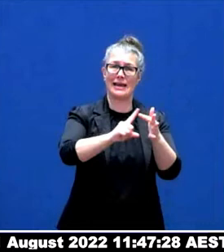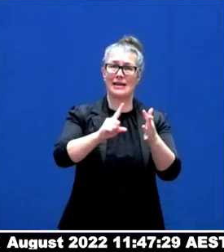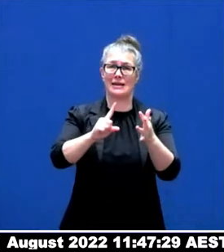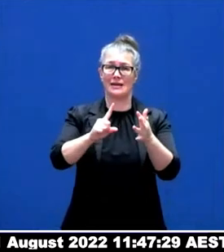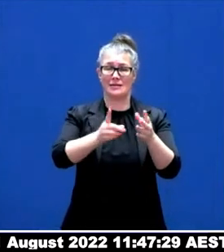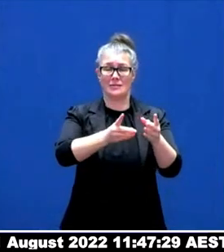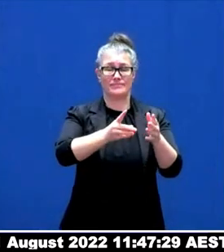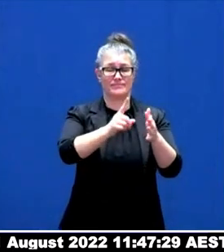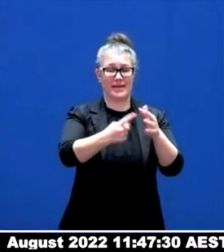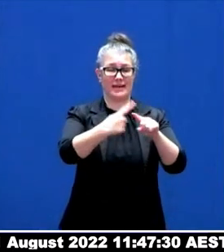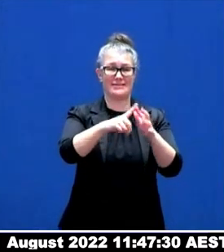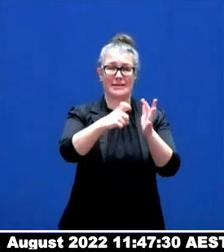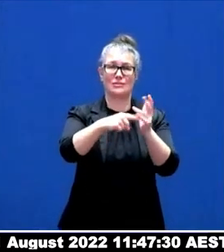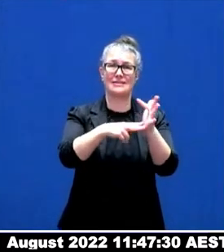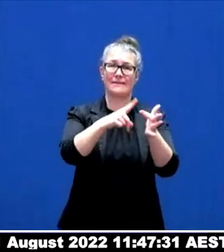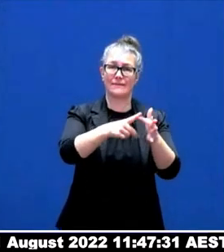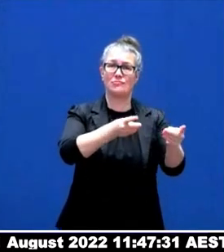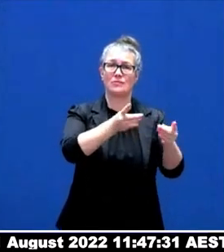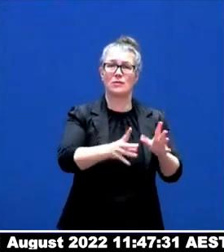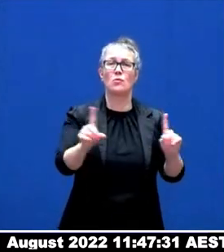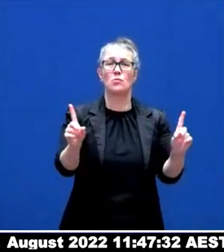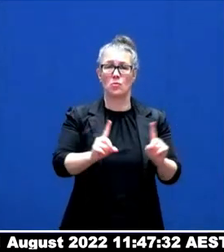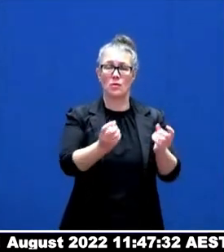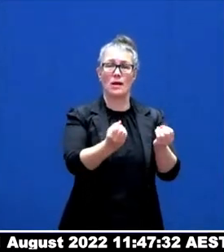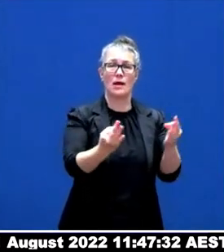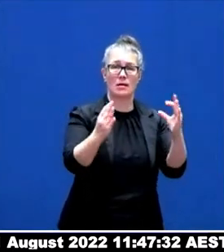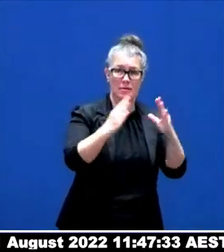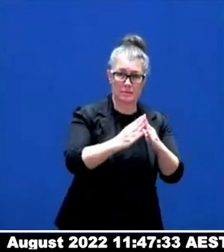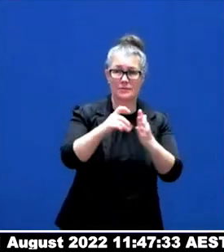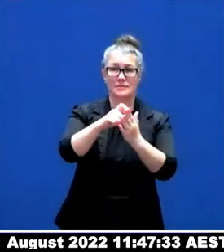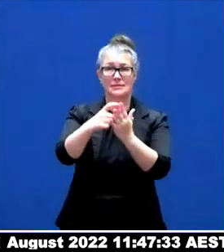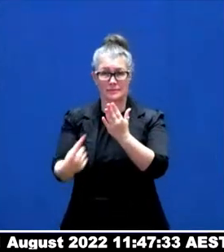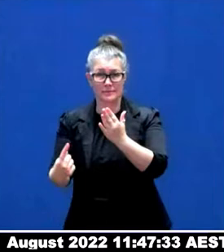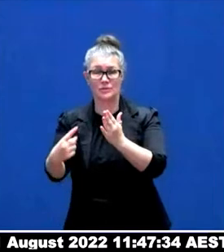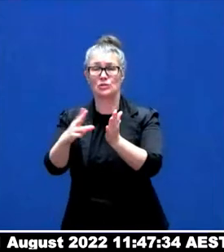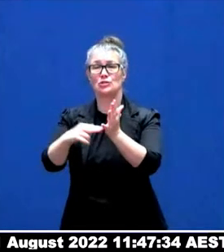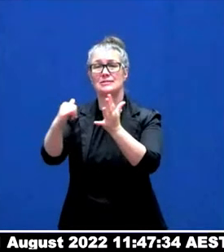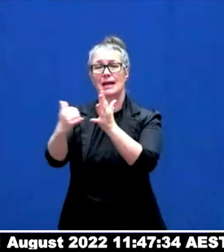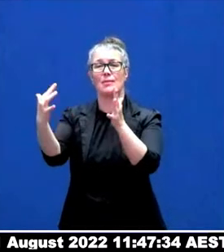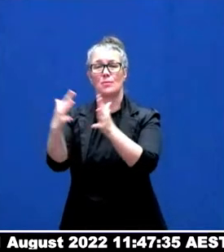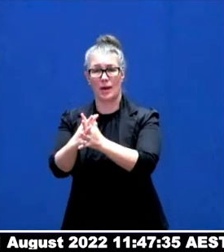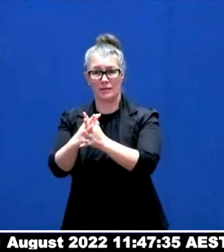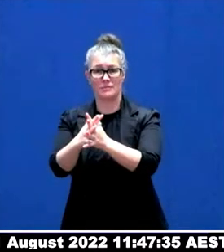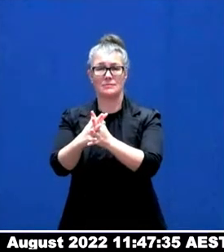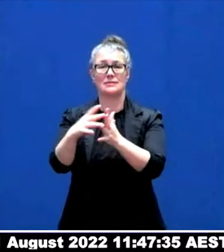Homelessness Disability New South Wales as part of the New South Wales Department of Communities and Justice.